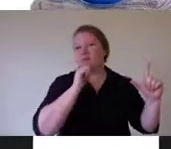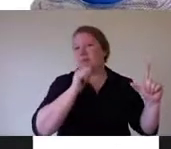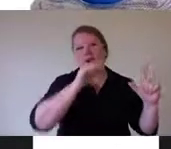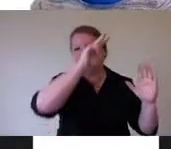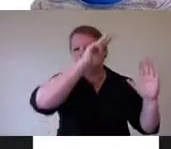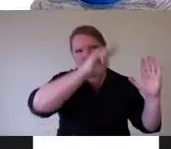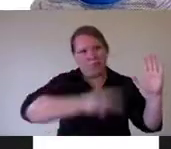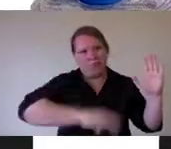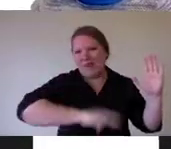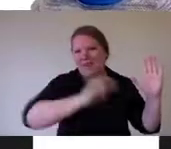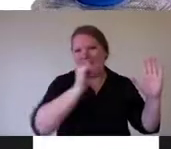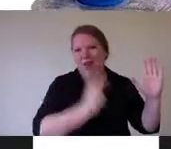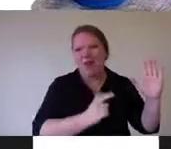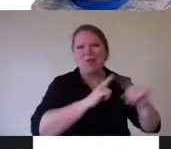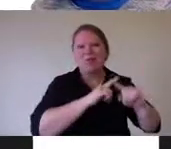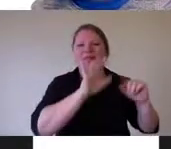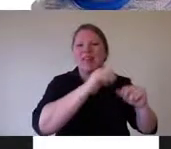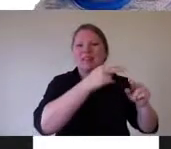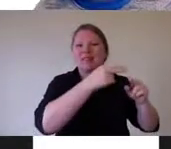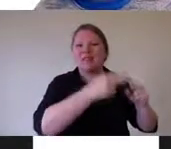but it's called overlayfactsheet.com.